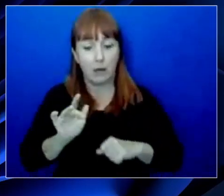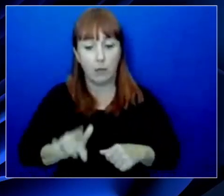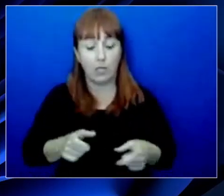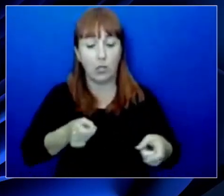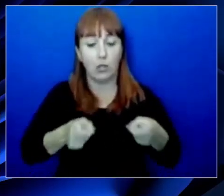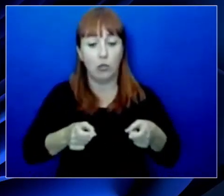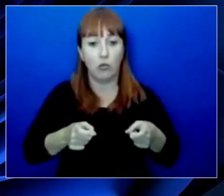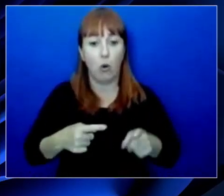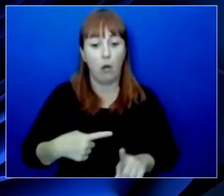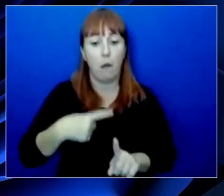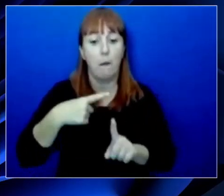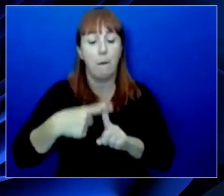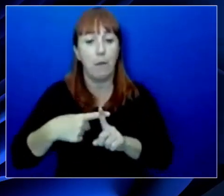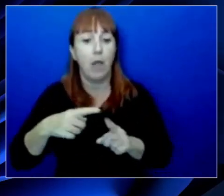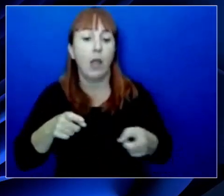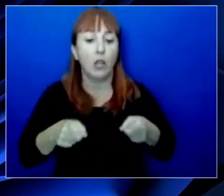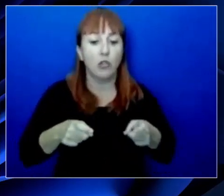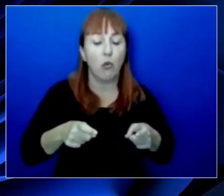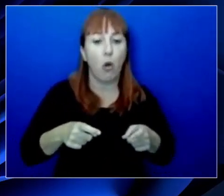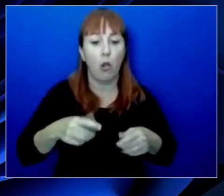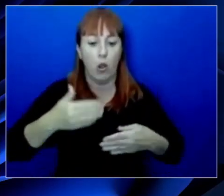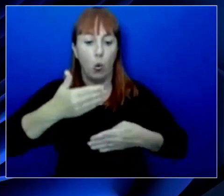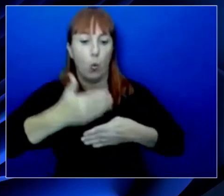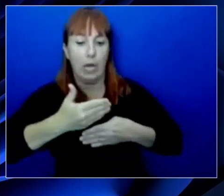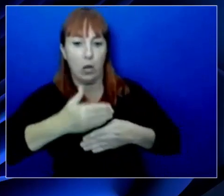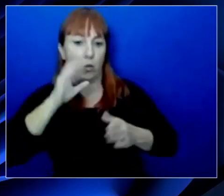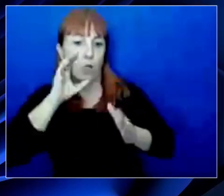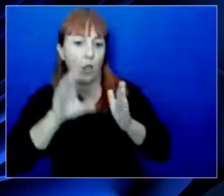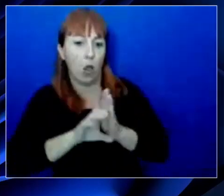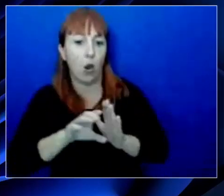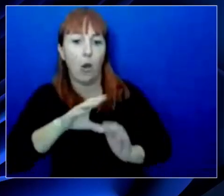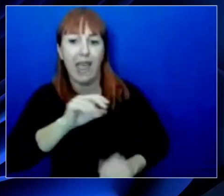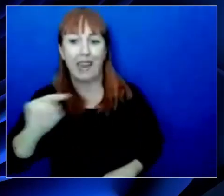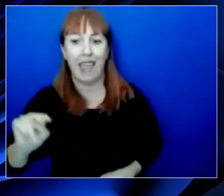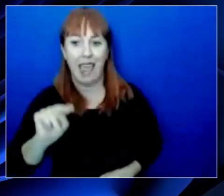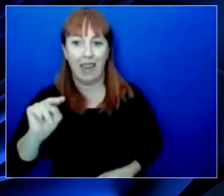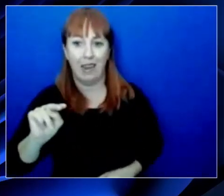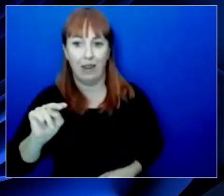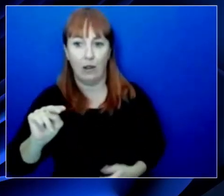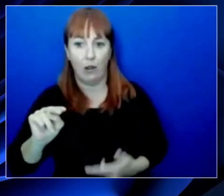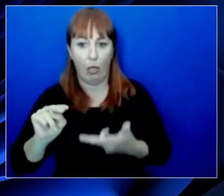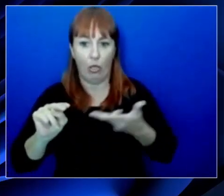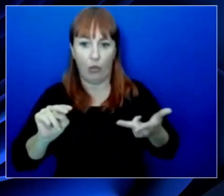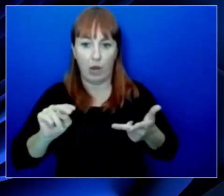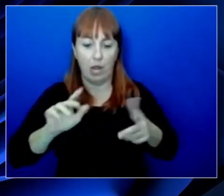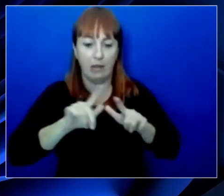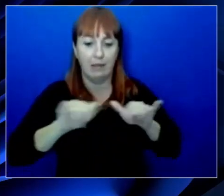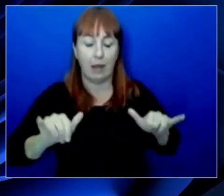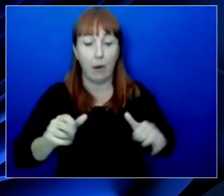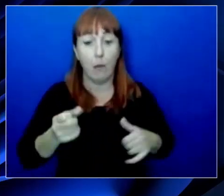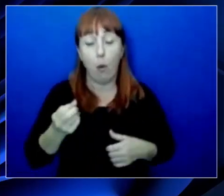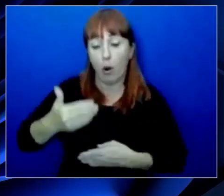control plus the Windows logo key plus the letter N for narrator. Or you can use Windows Key plus